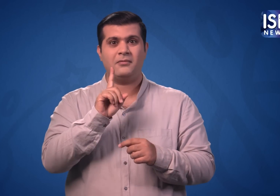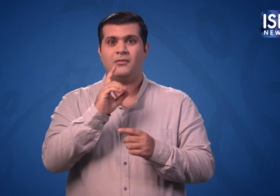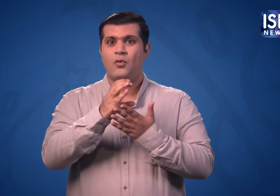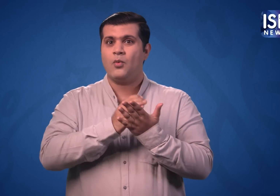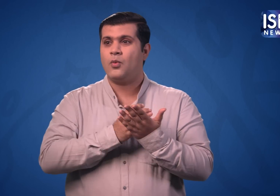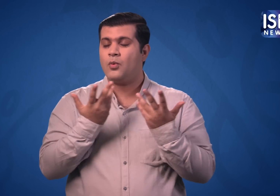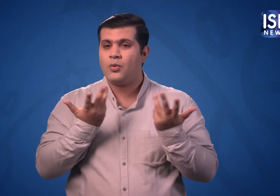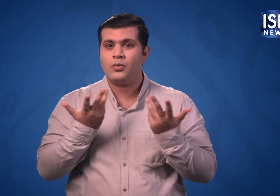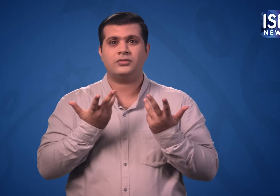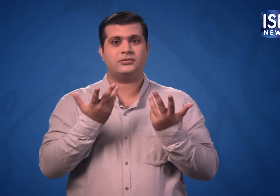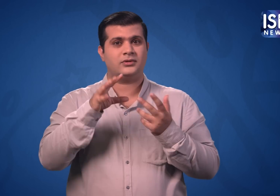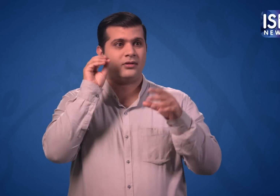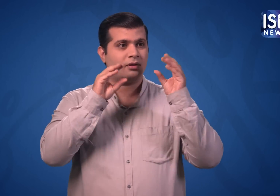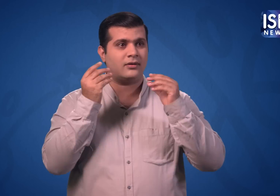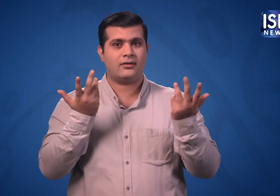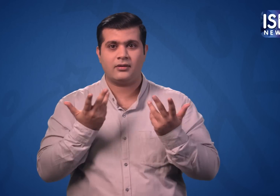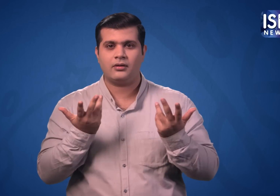Are you looking for a cookery course?